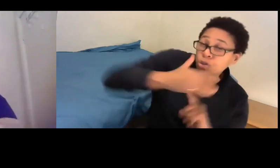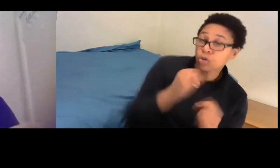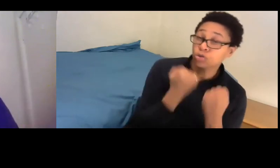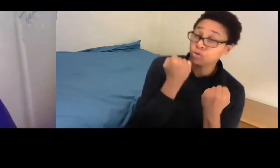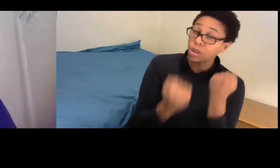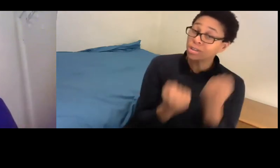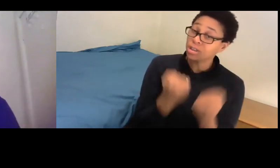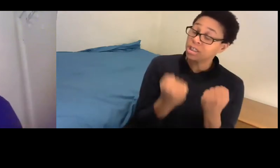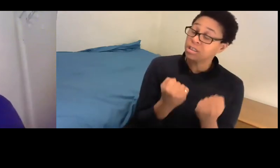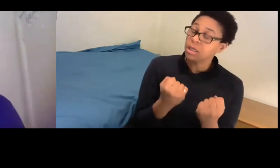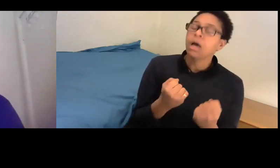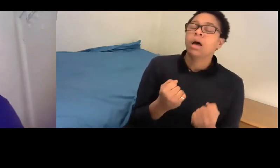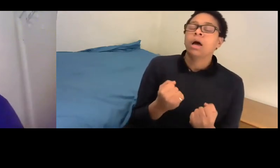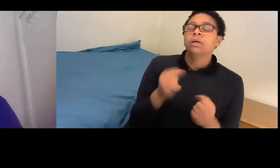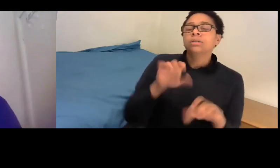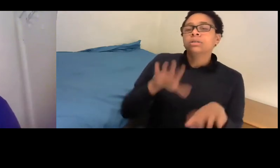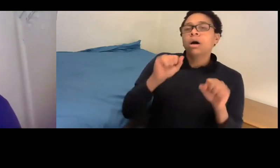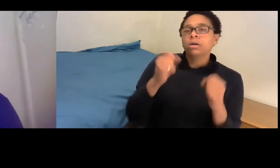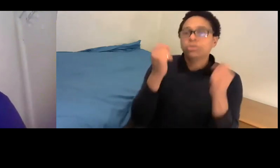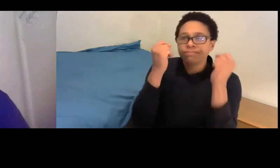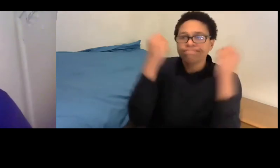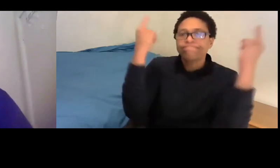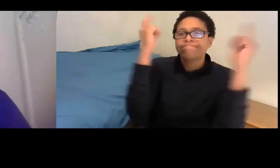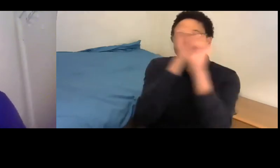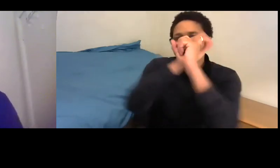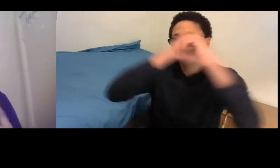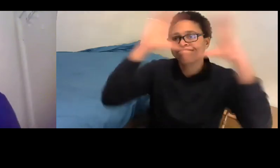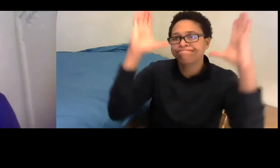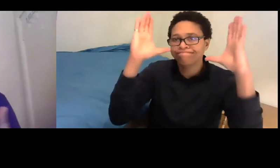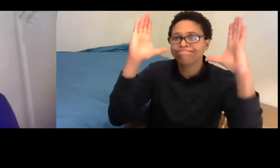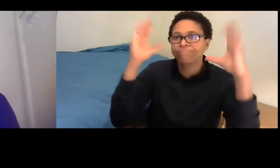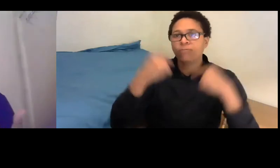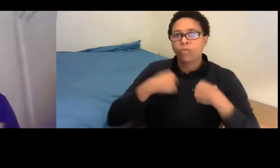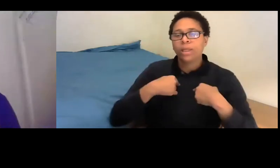made sense within that frame. So I think part of the joy for me